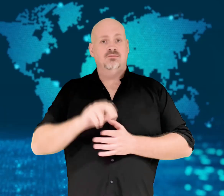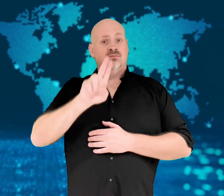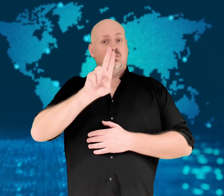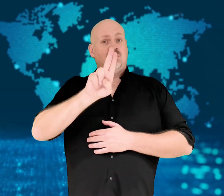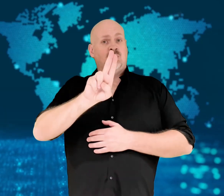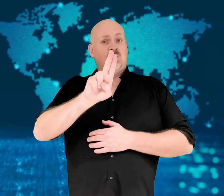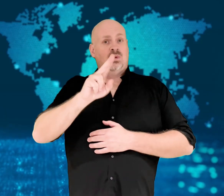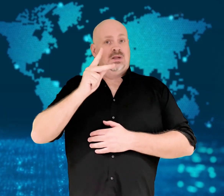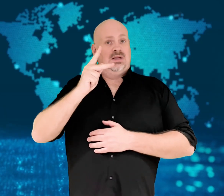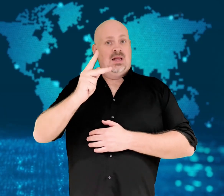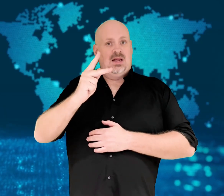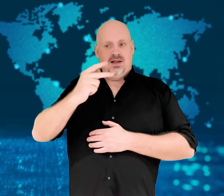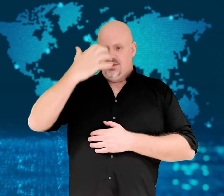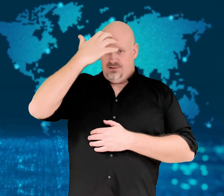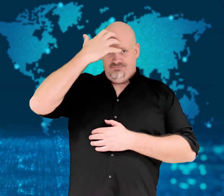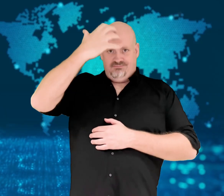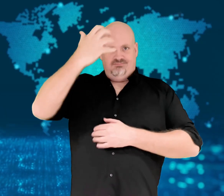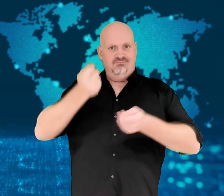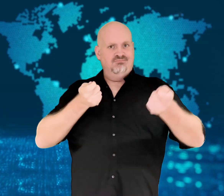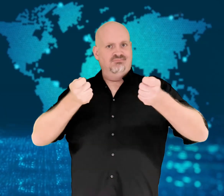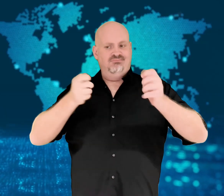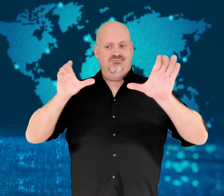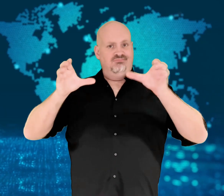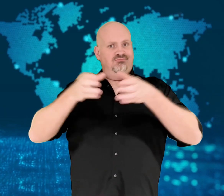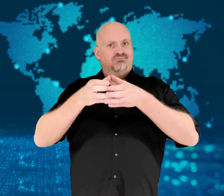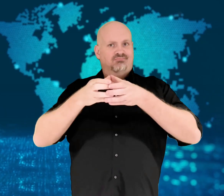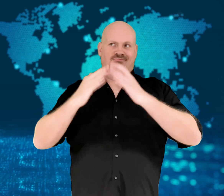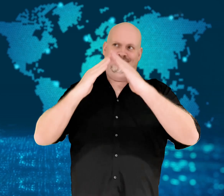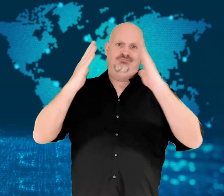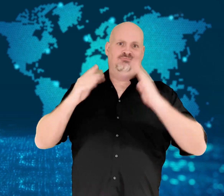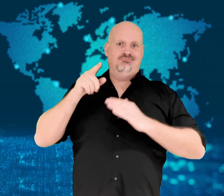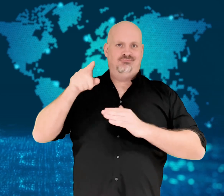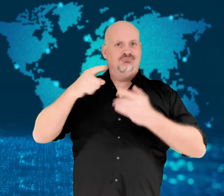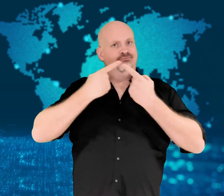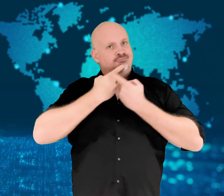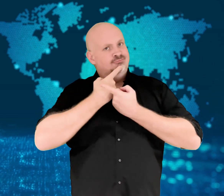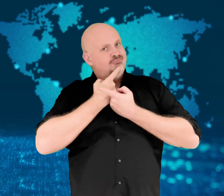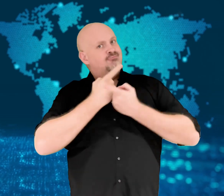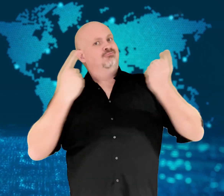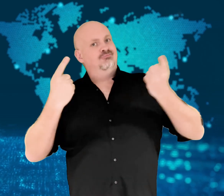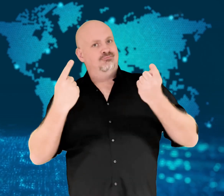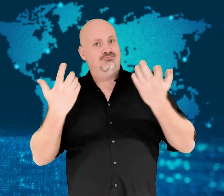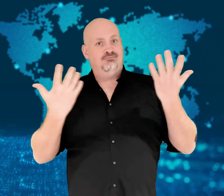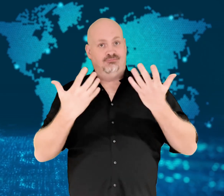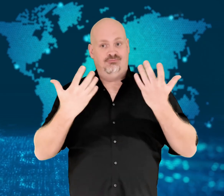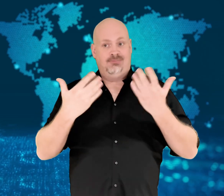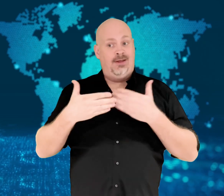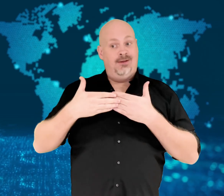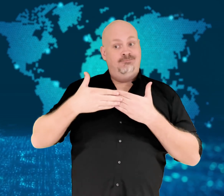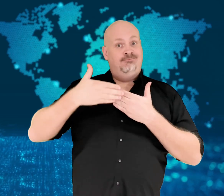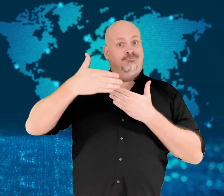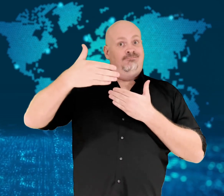[GAVIN]: Buckingham Palace in the United Kingdom (UK) has announced a plan